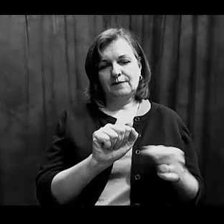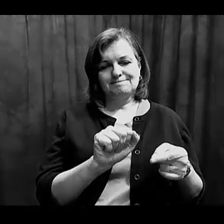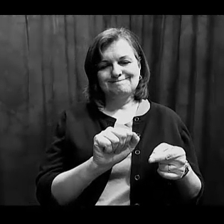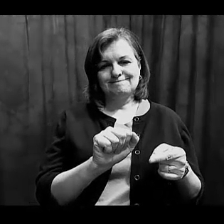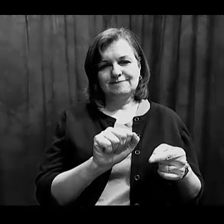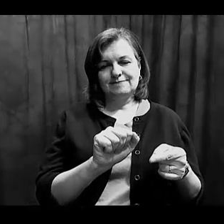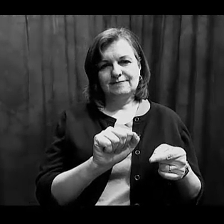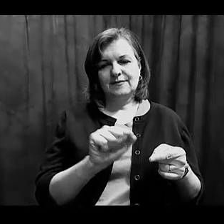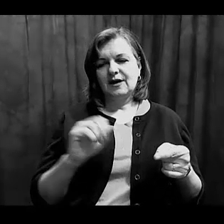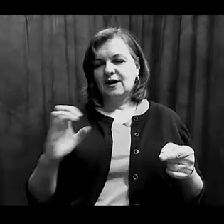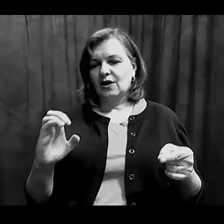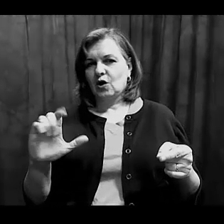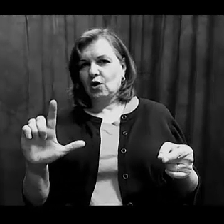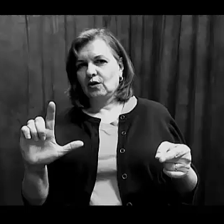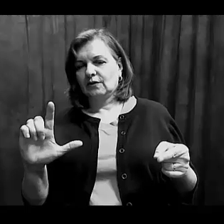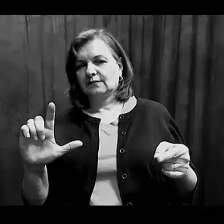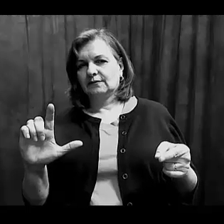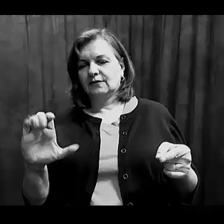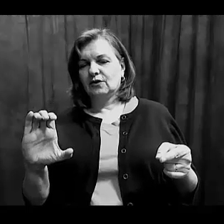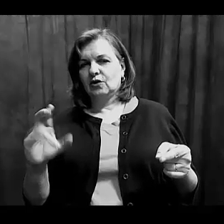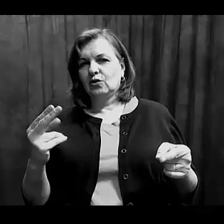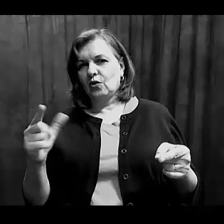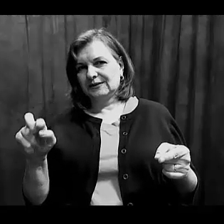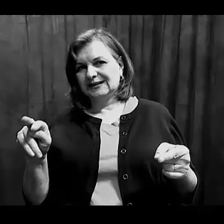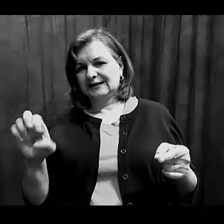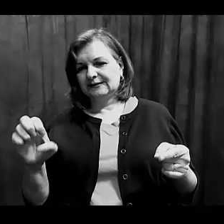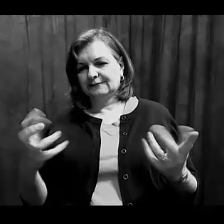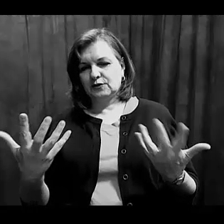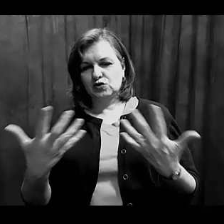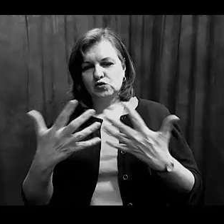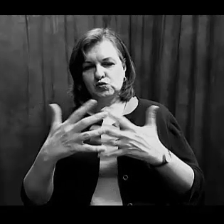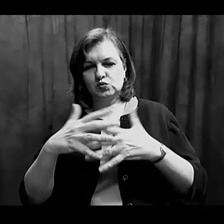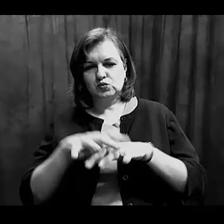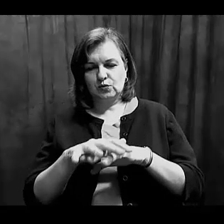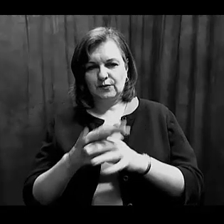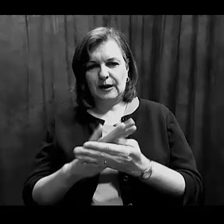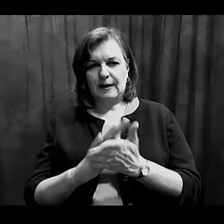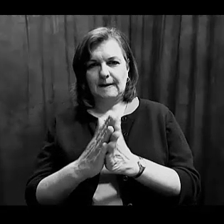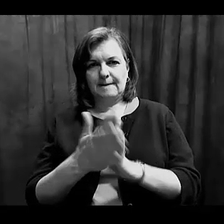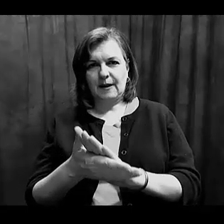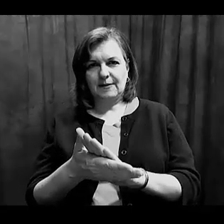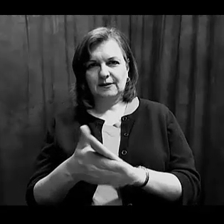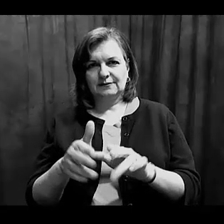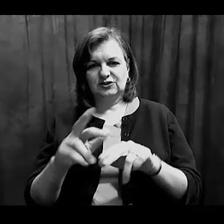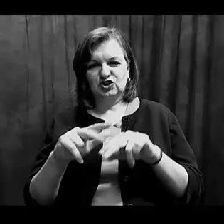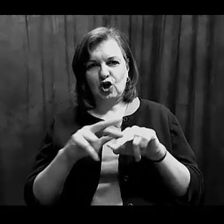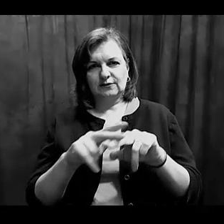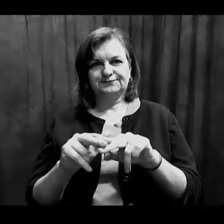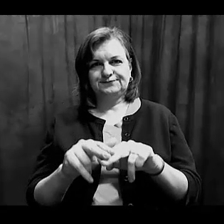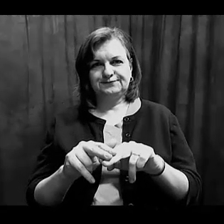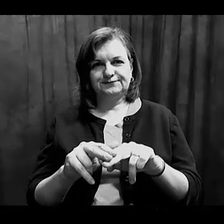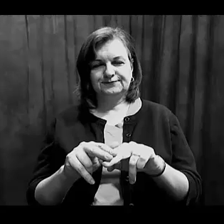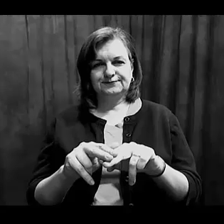the element combining it with chlorine the element and getting